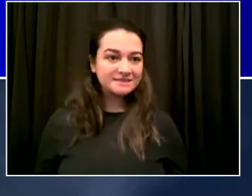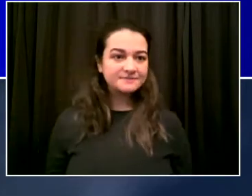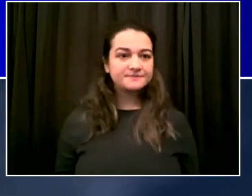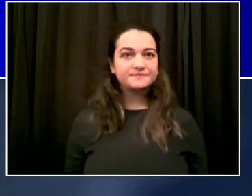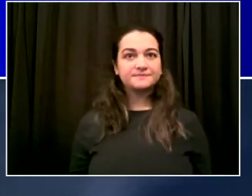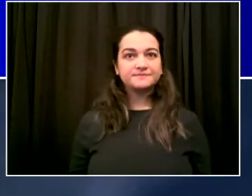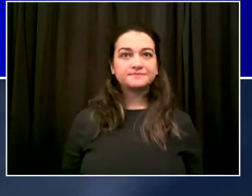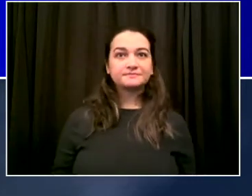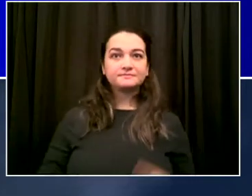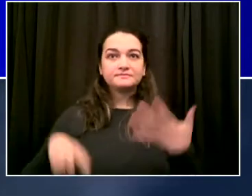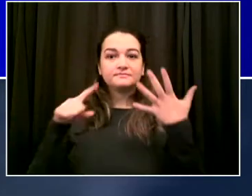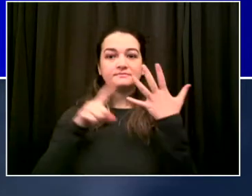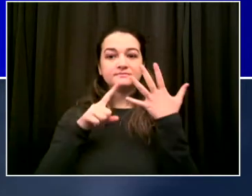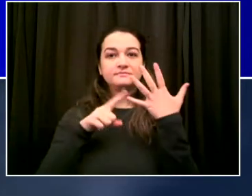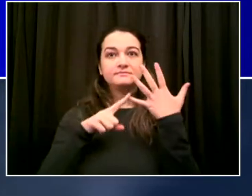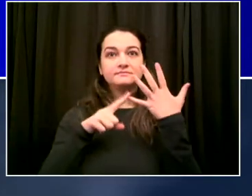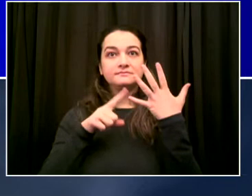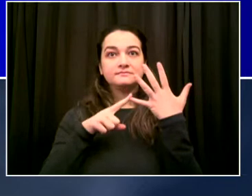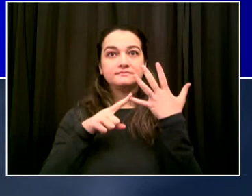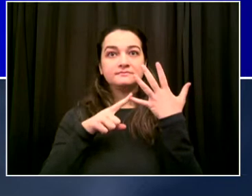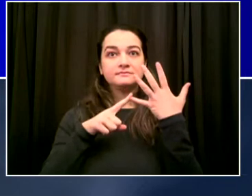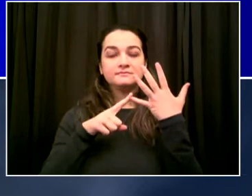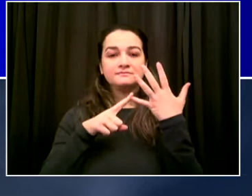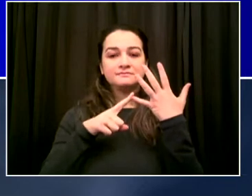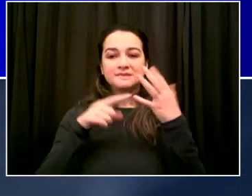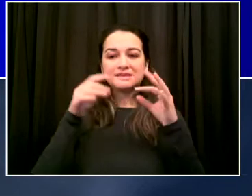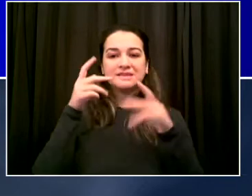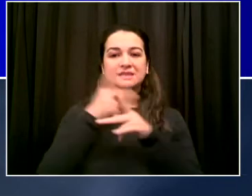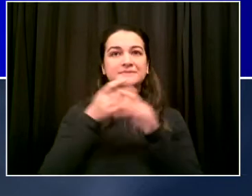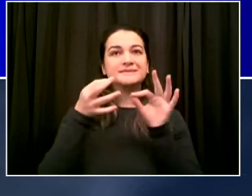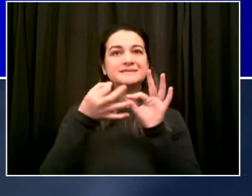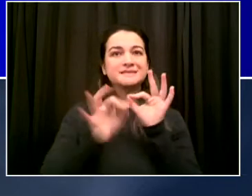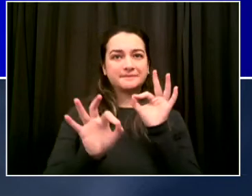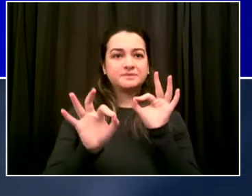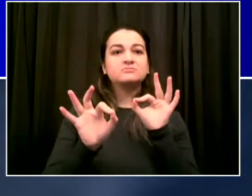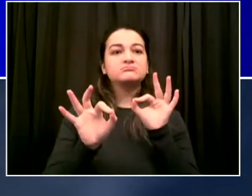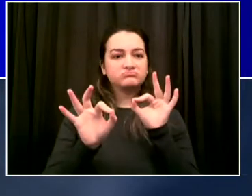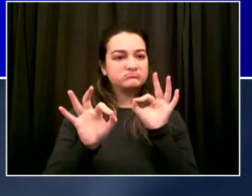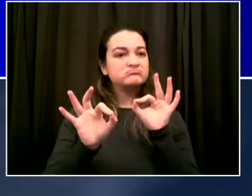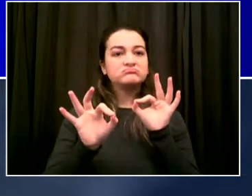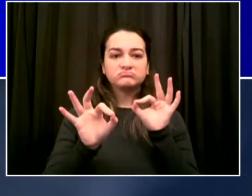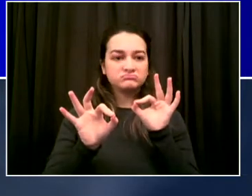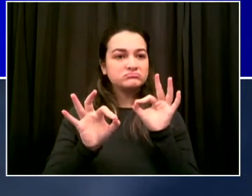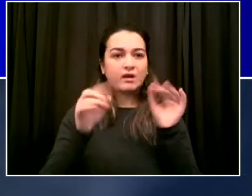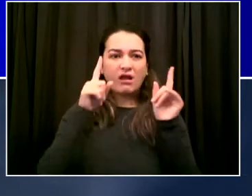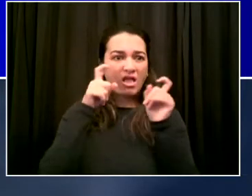THE COMMUNITY WITH COMMUNITY-Y- BASED PROVIDERS. THAT'S THE DIRECTION OF THE FUTURE AND IT WILL HELP US MEET MILLIONS OF MILLIONS NEW YORKERS. NUMBER FIVE,